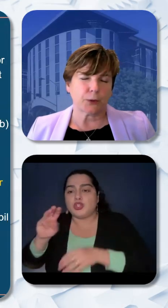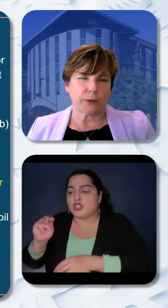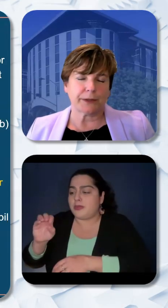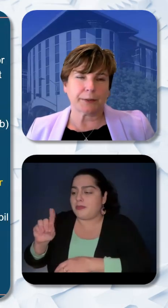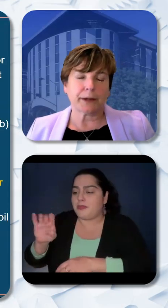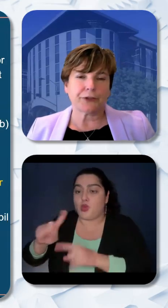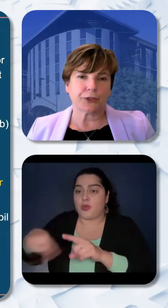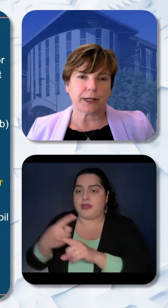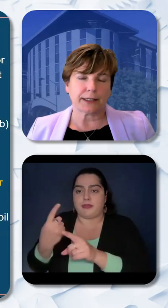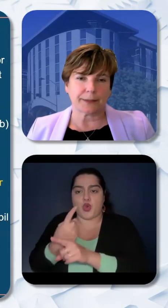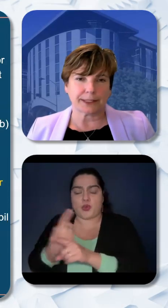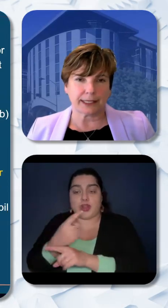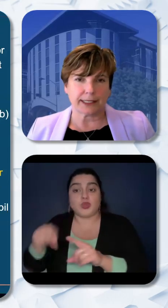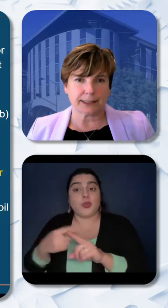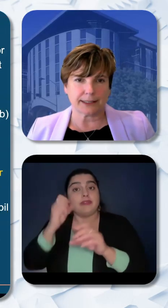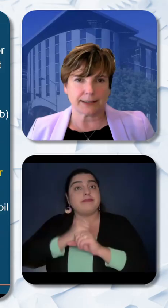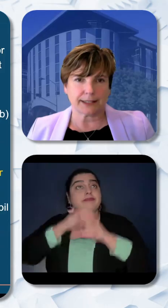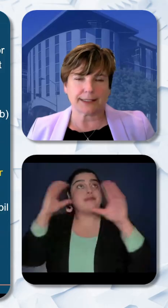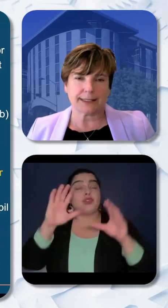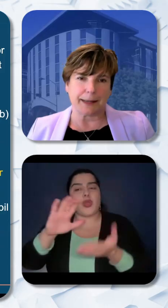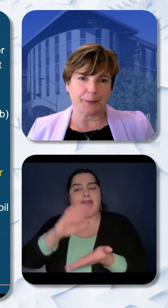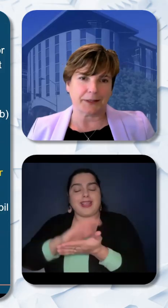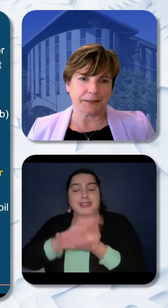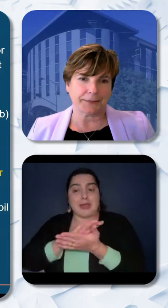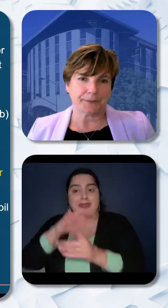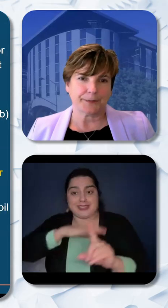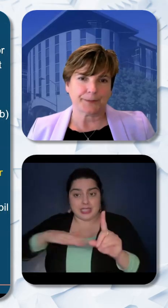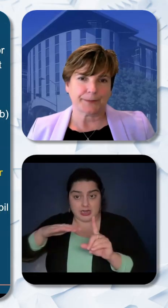So, when you think about your academic settings, is this happening?